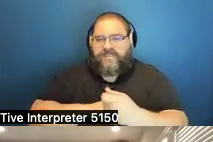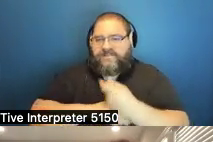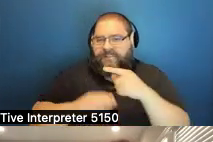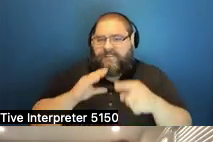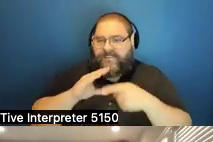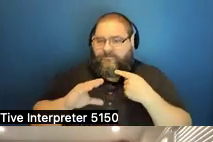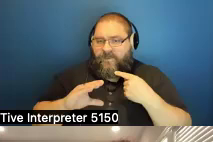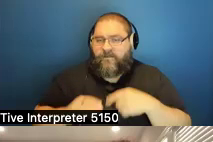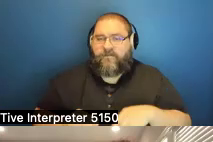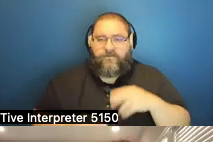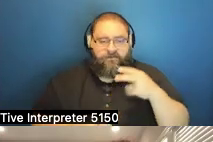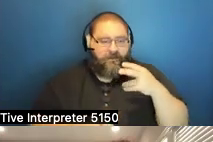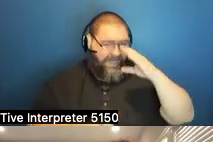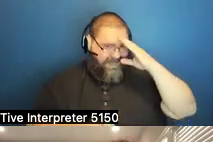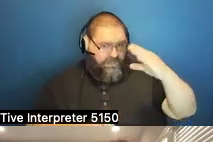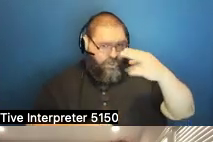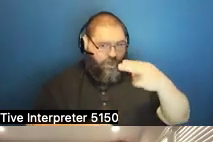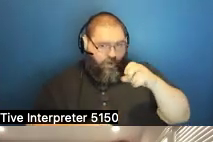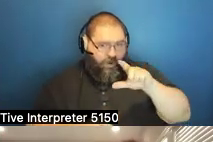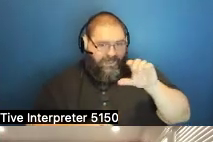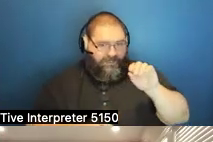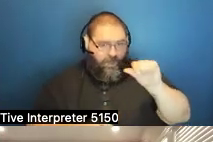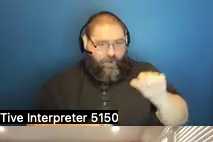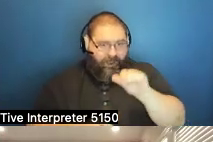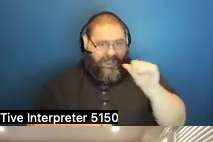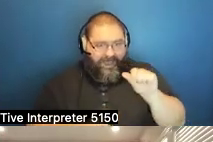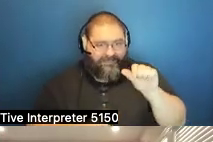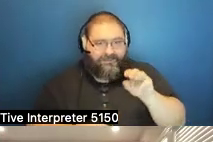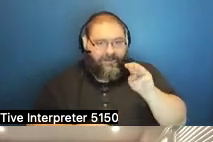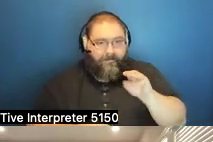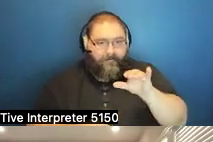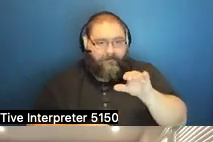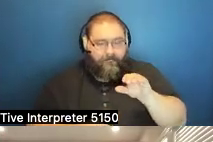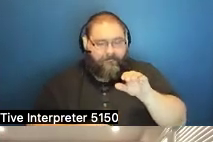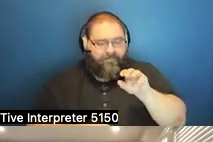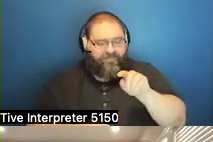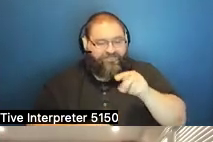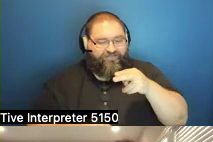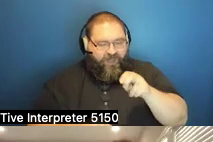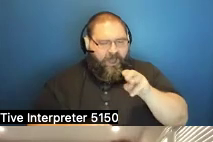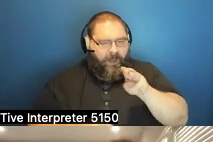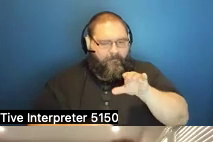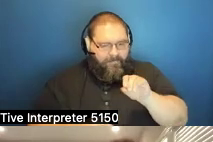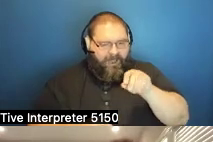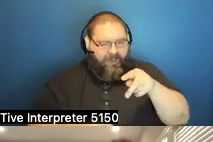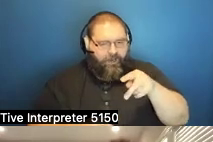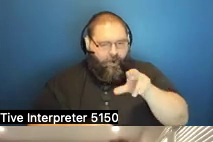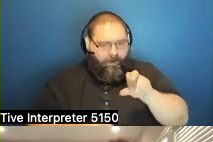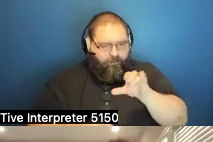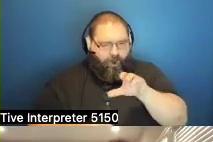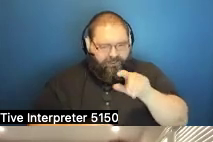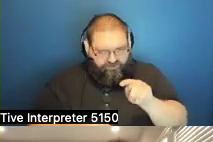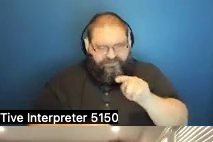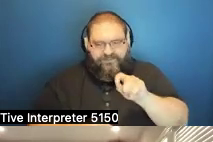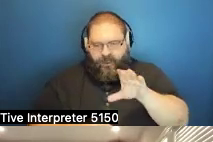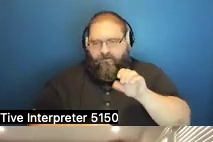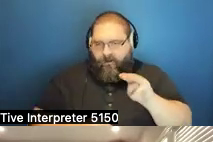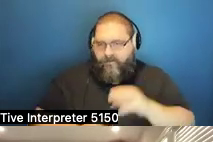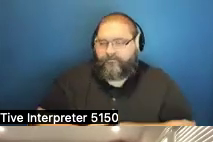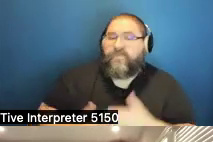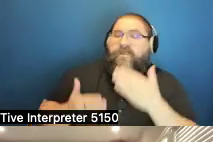19:53:18 Hello@themyoproject.com 19:53:22 So, thank you again for your time.